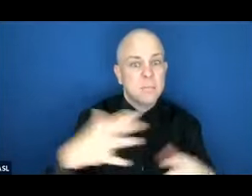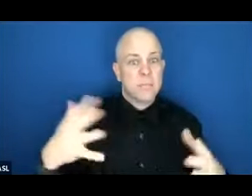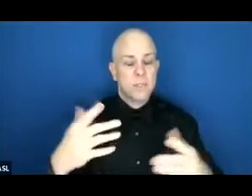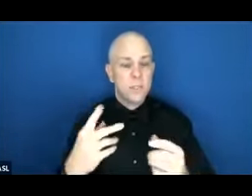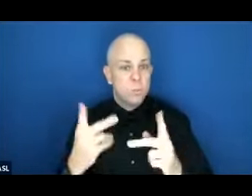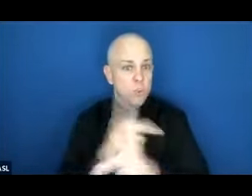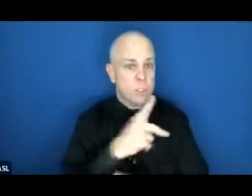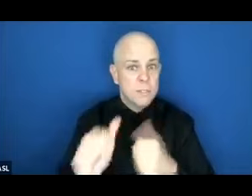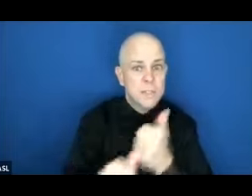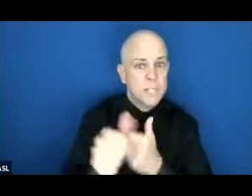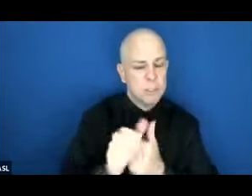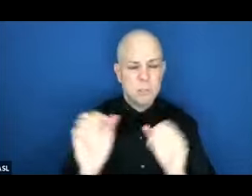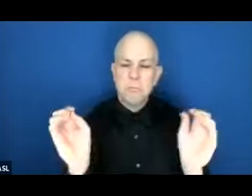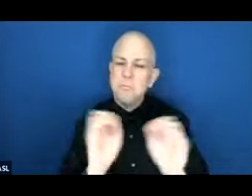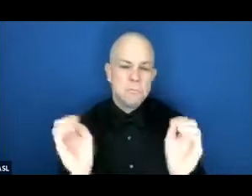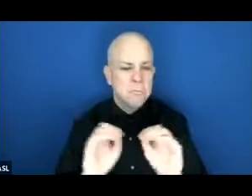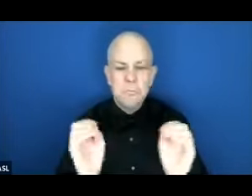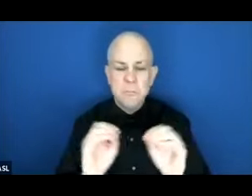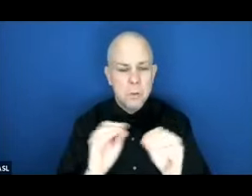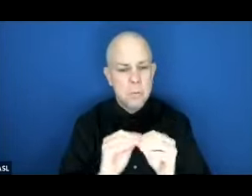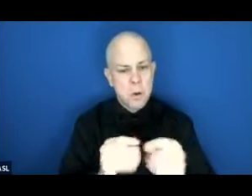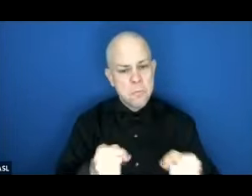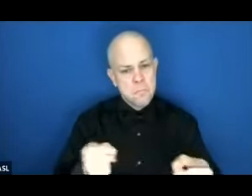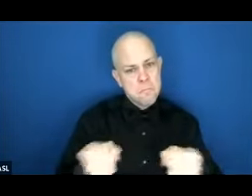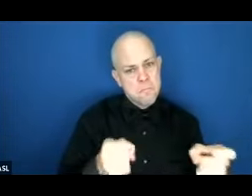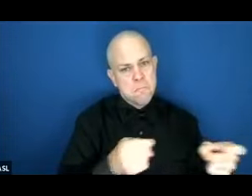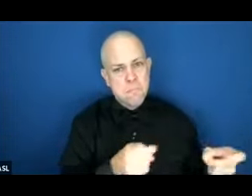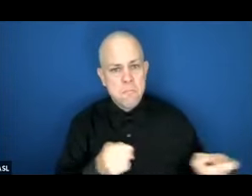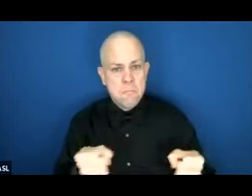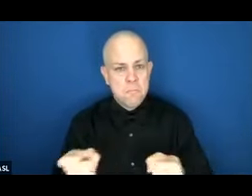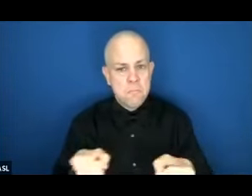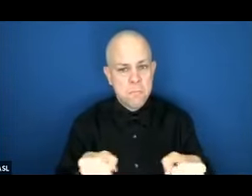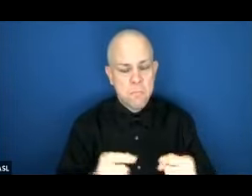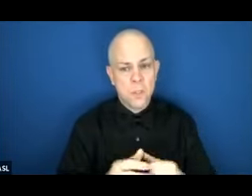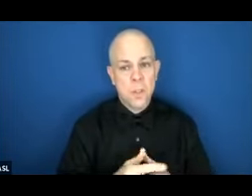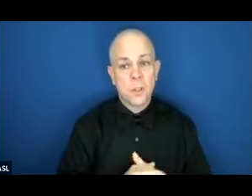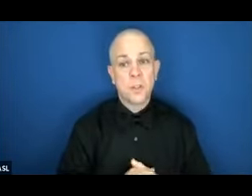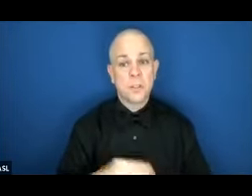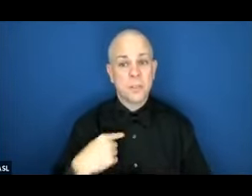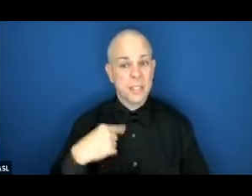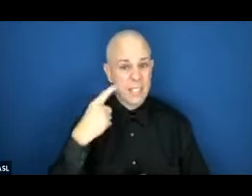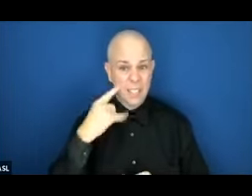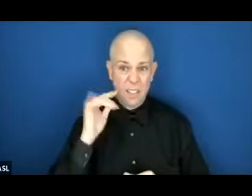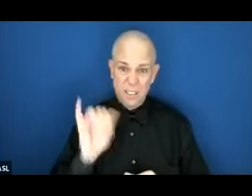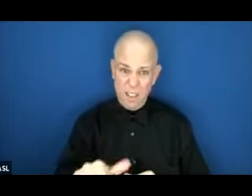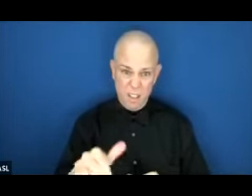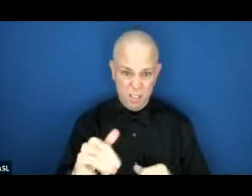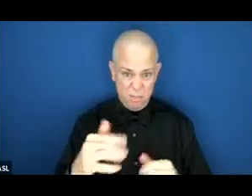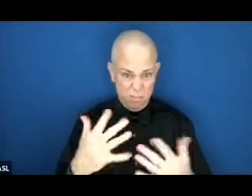so with that i think that really covers it well one other additional item we did try to get